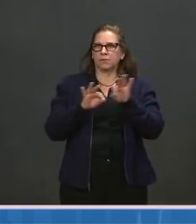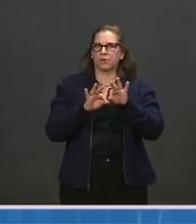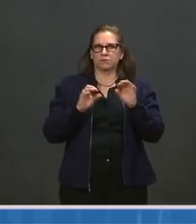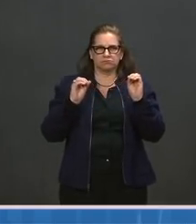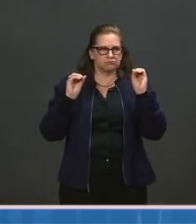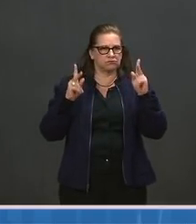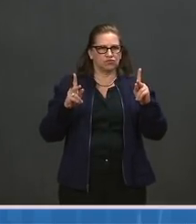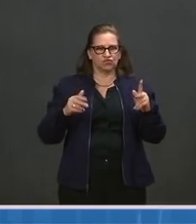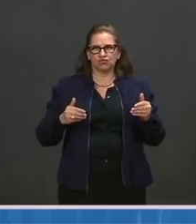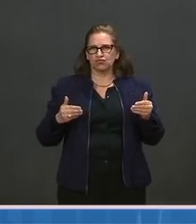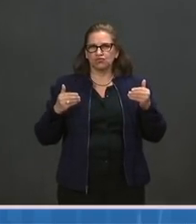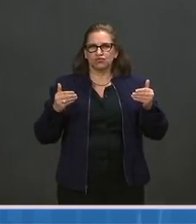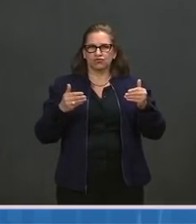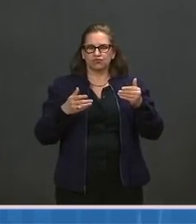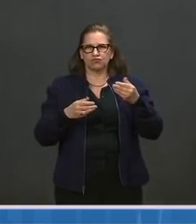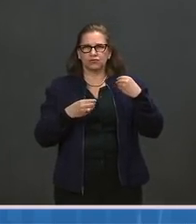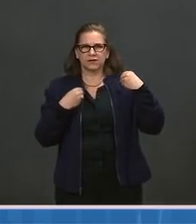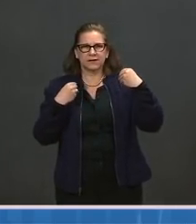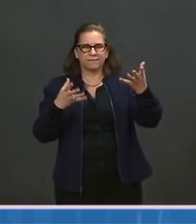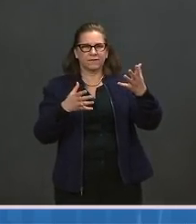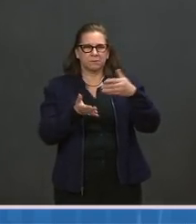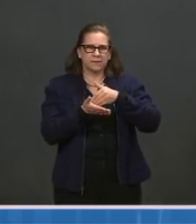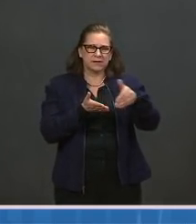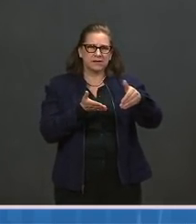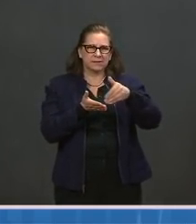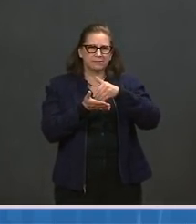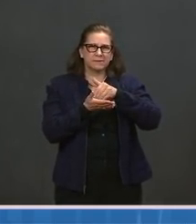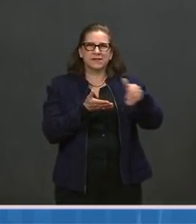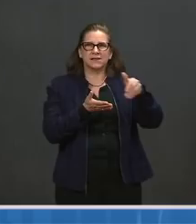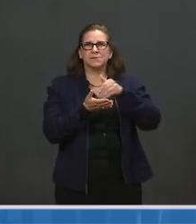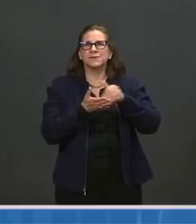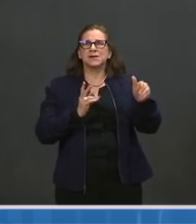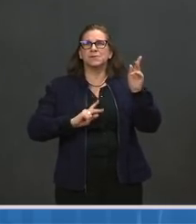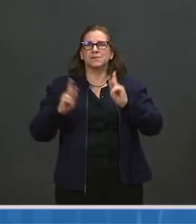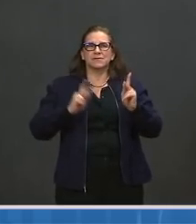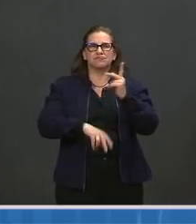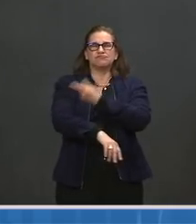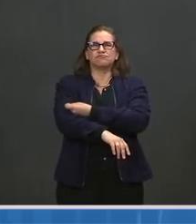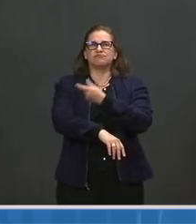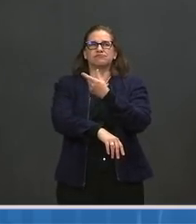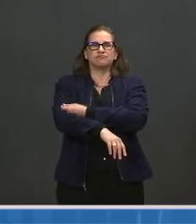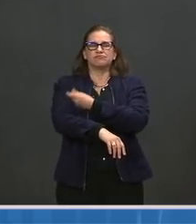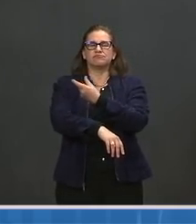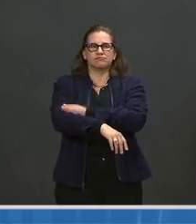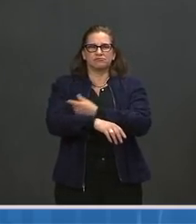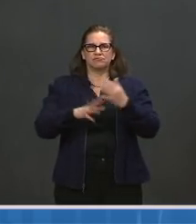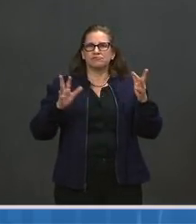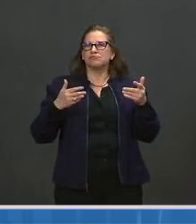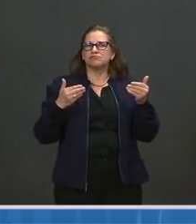you got to make sure that when you look at the occurrence of what could appear to be an adverse event,